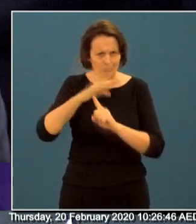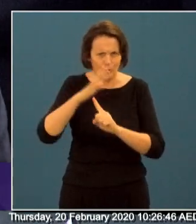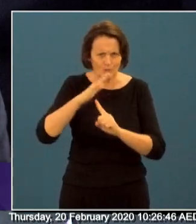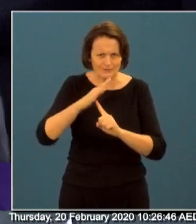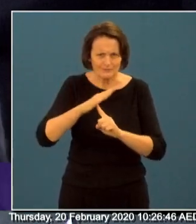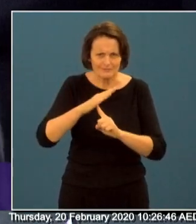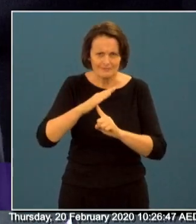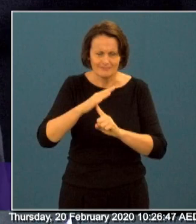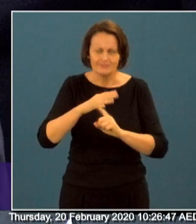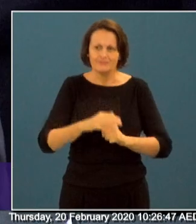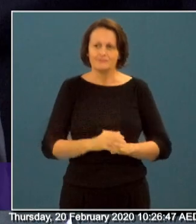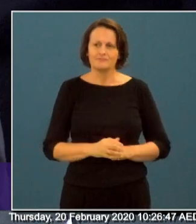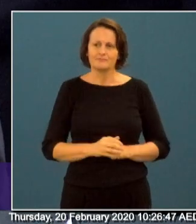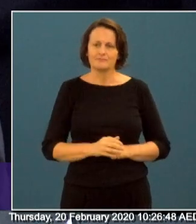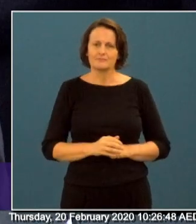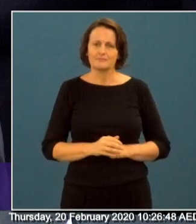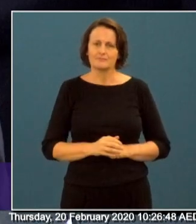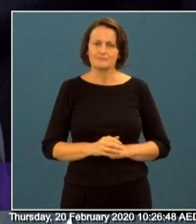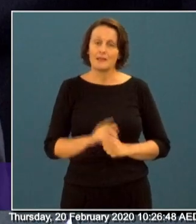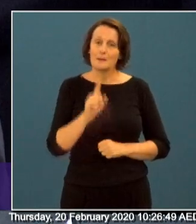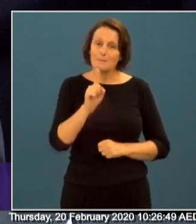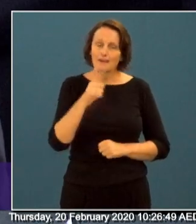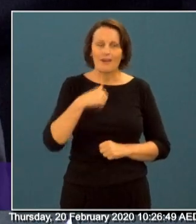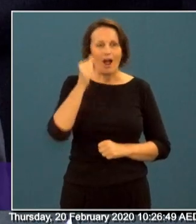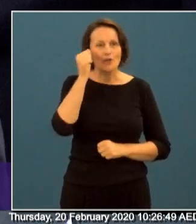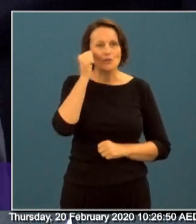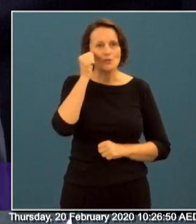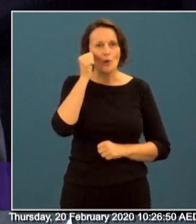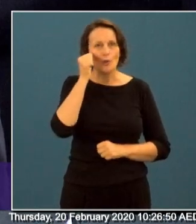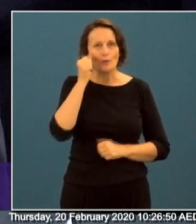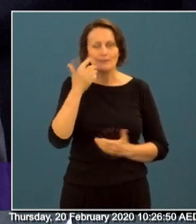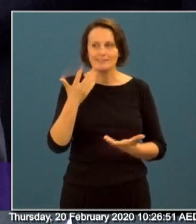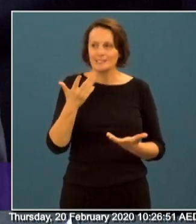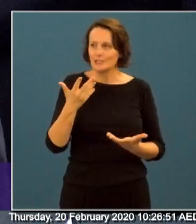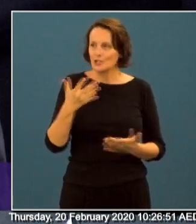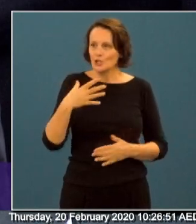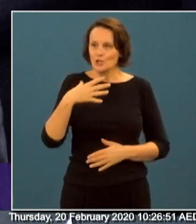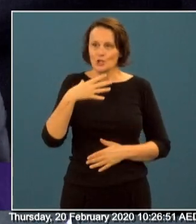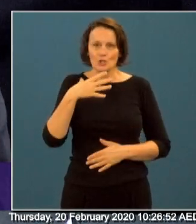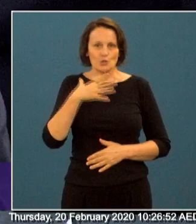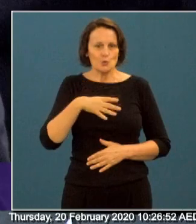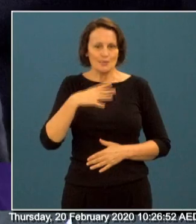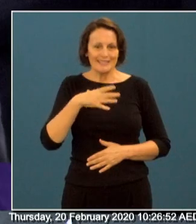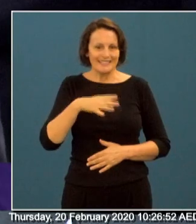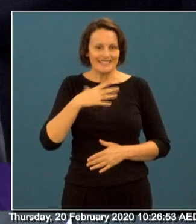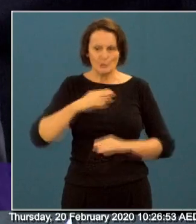But I recognise that if — you need some kind of rapid turnaround on a lot of this stuff,